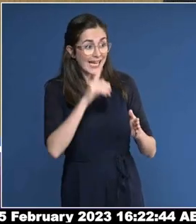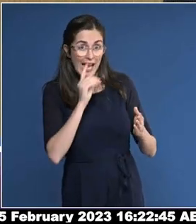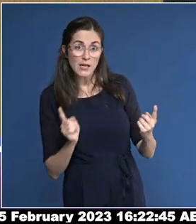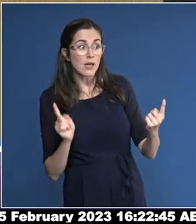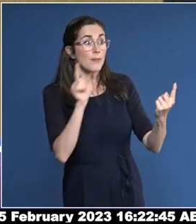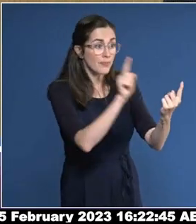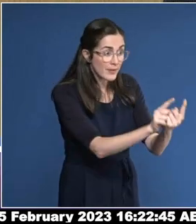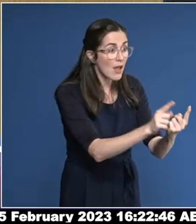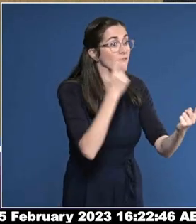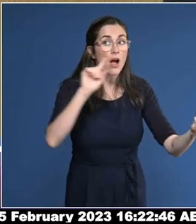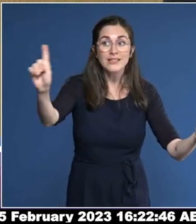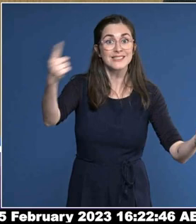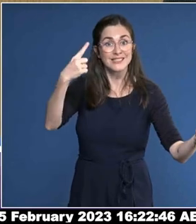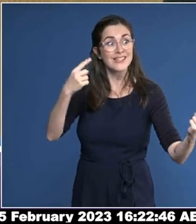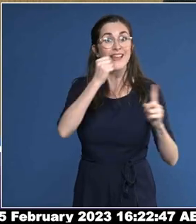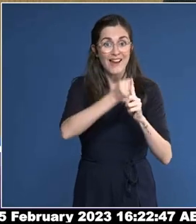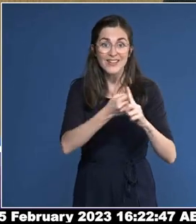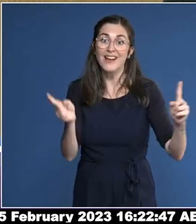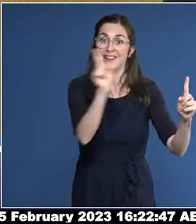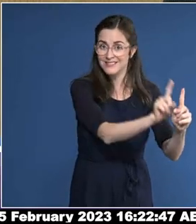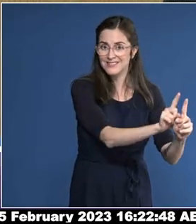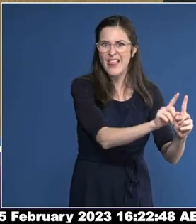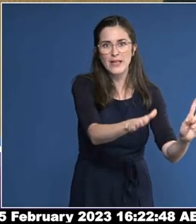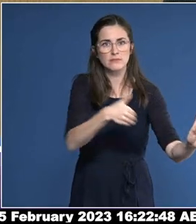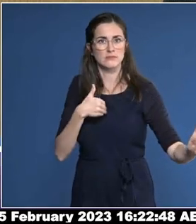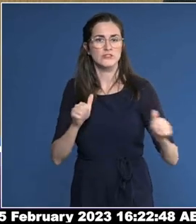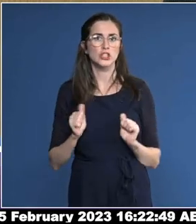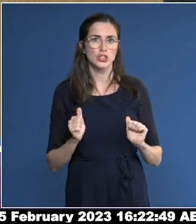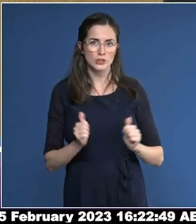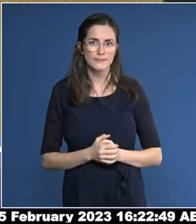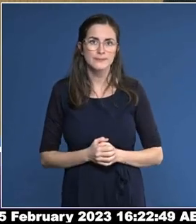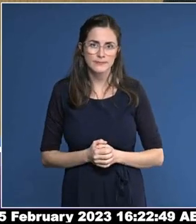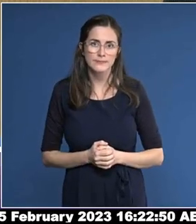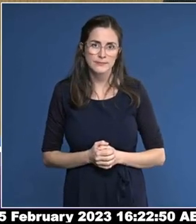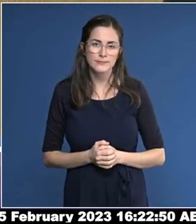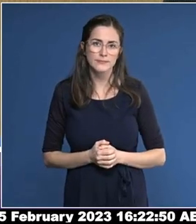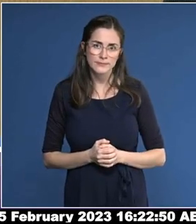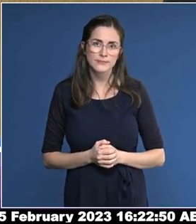When you said it is an ongoing conversation, is there - is there any